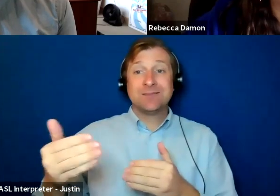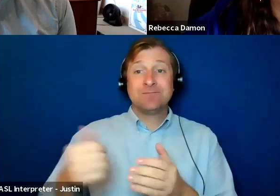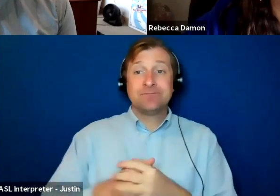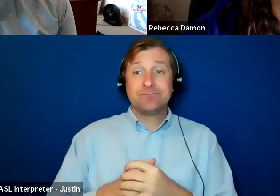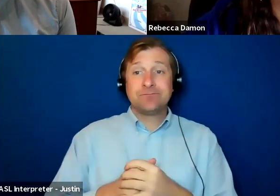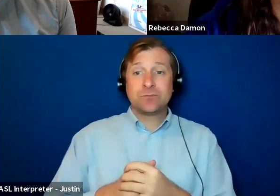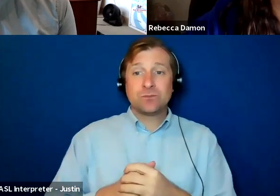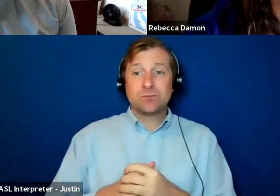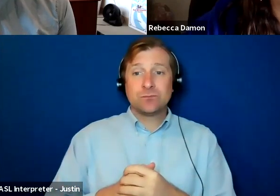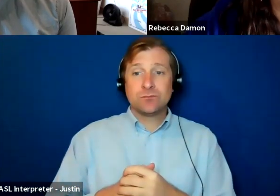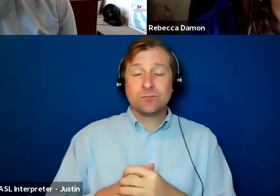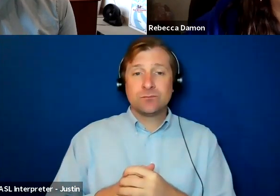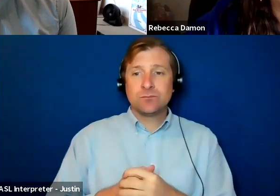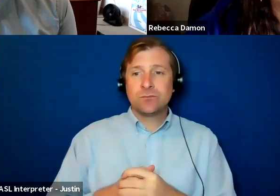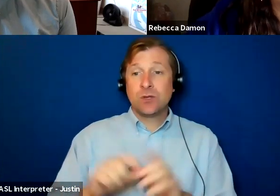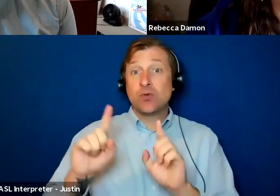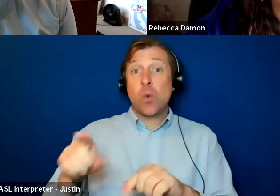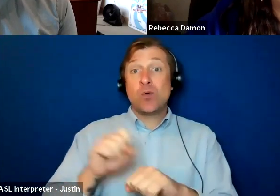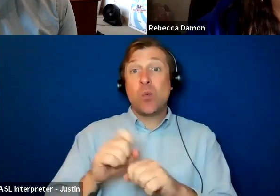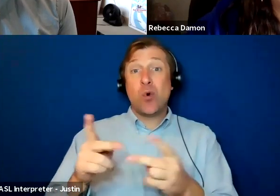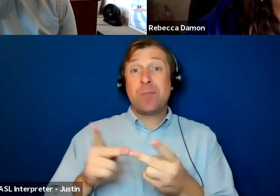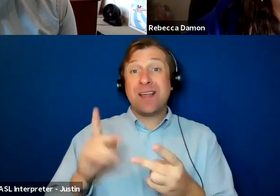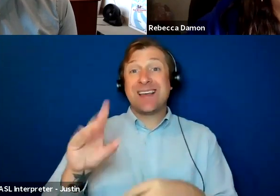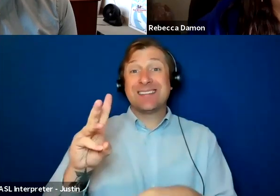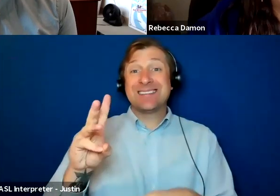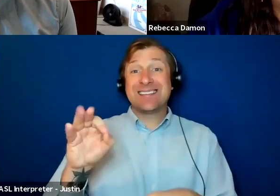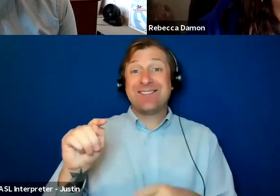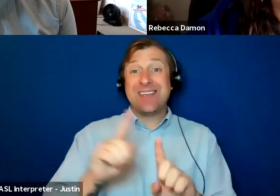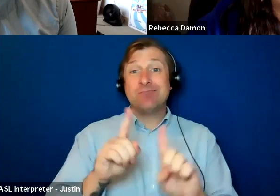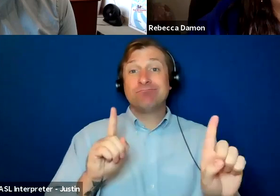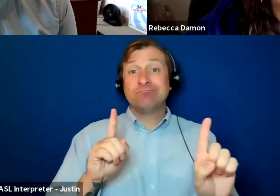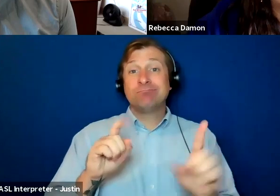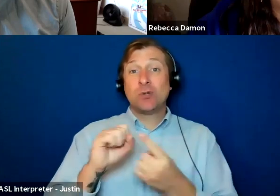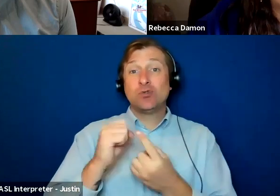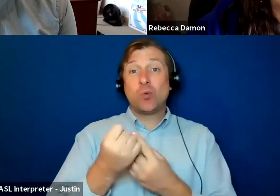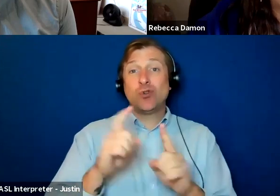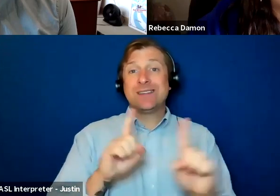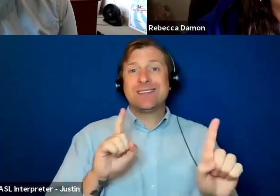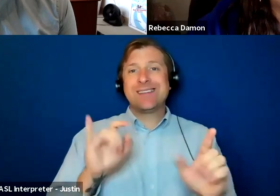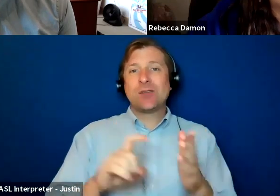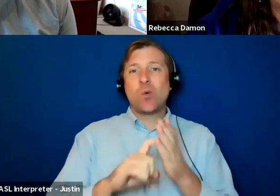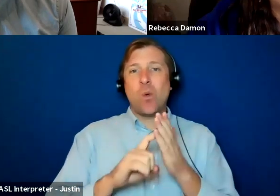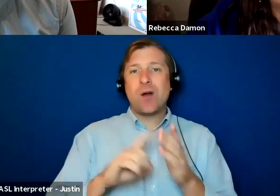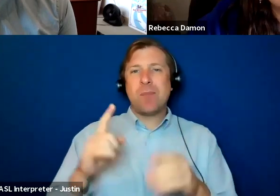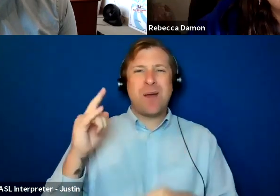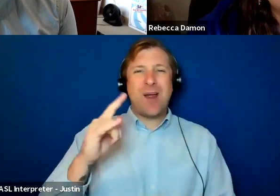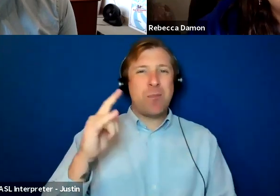you're going to go to a worst workplace where the six feet of social distancing is mandatory. What about the airplane travel itself